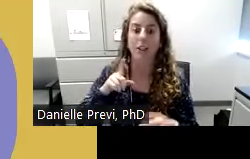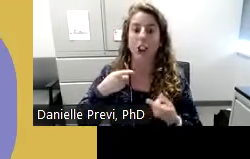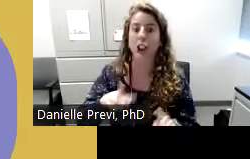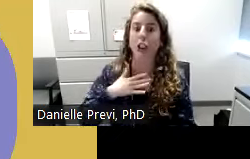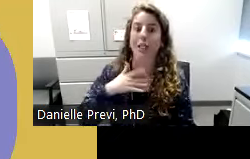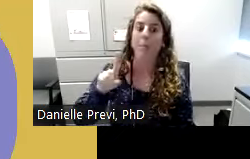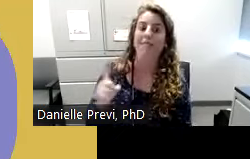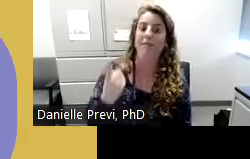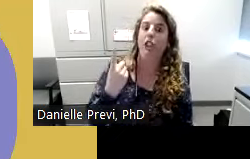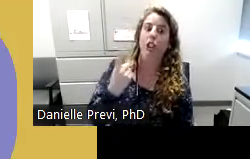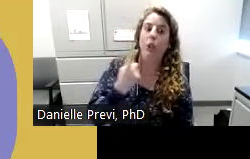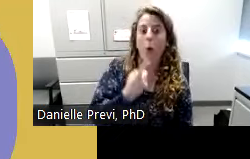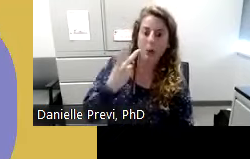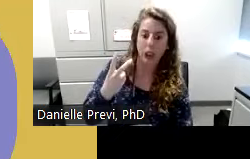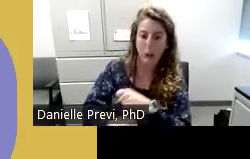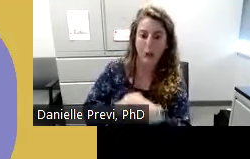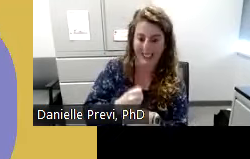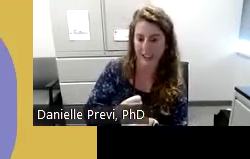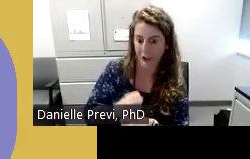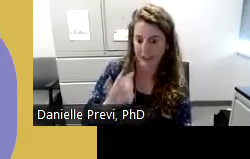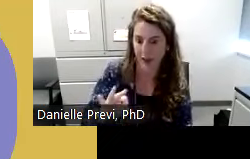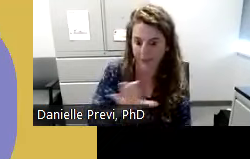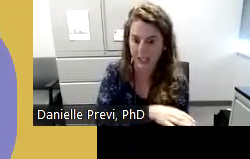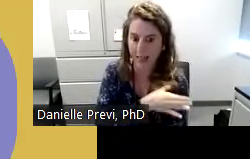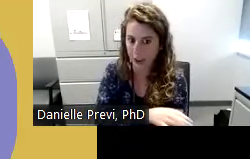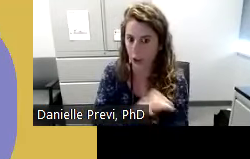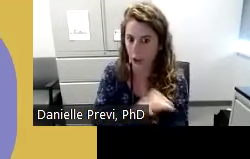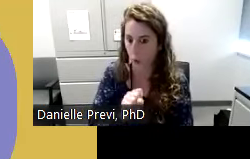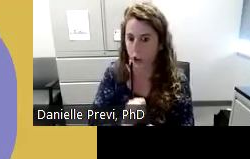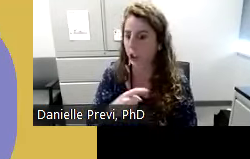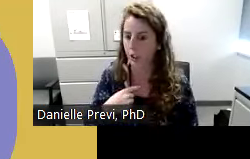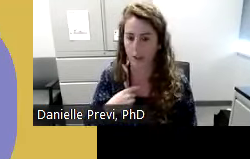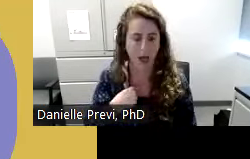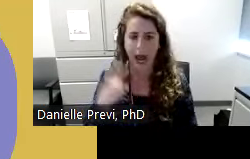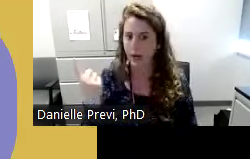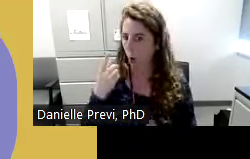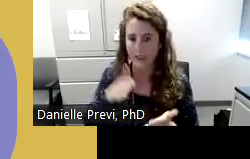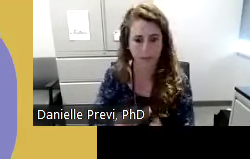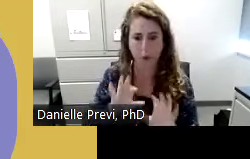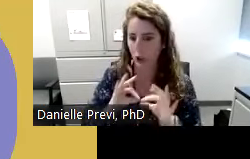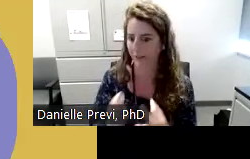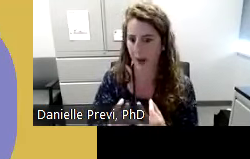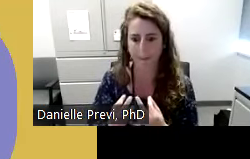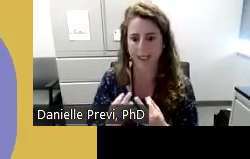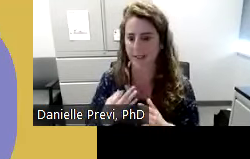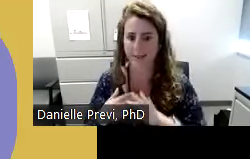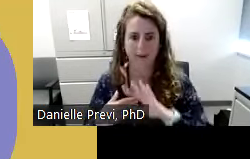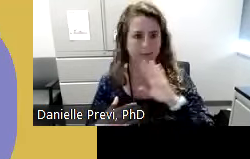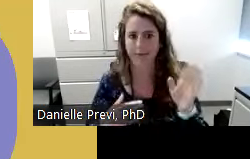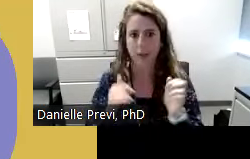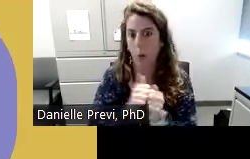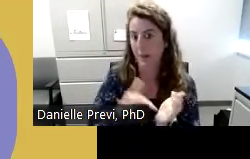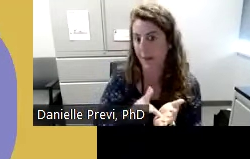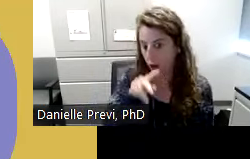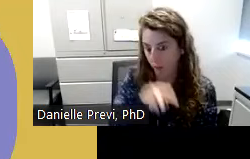I have to admit that during my first 1-2 years of clinical work I always addressed